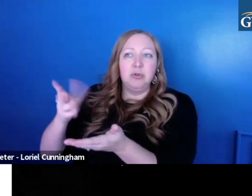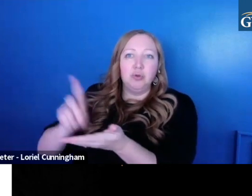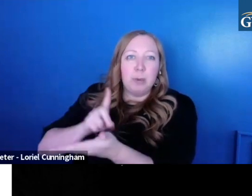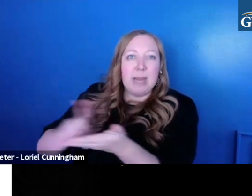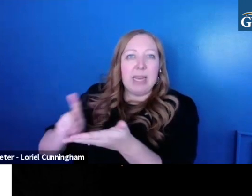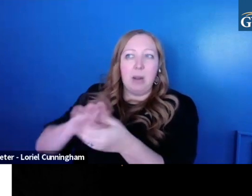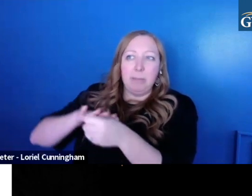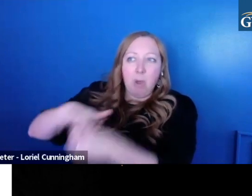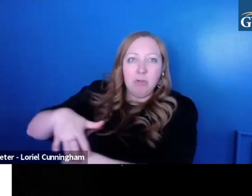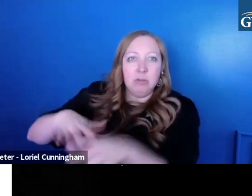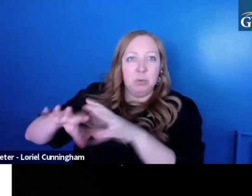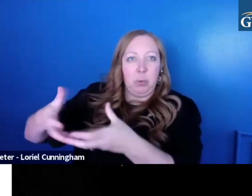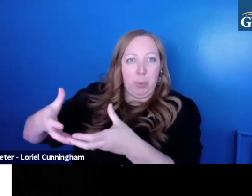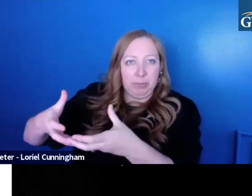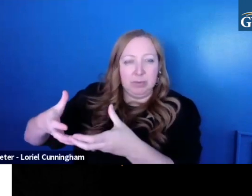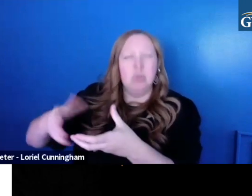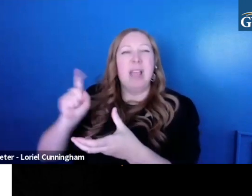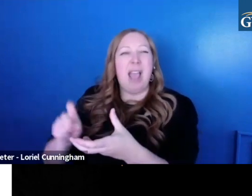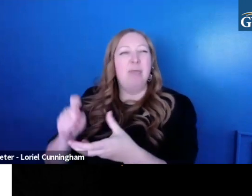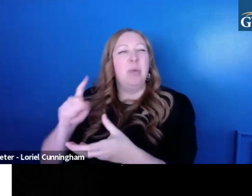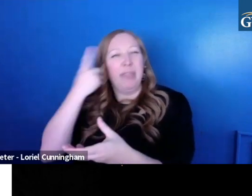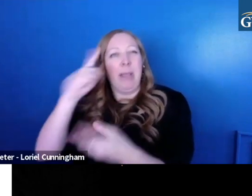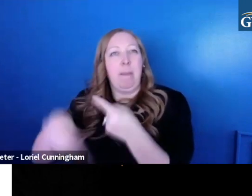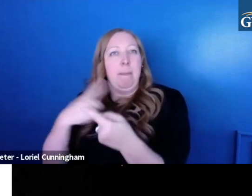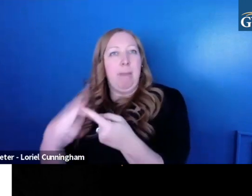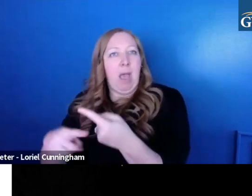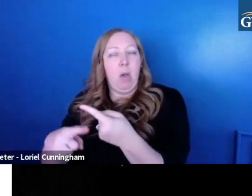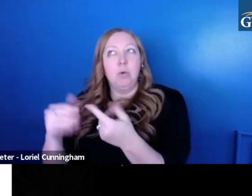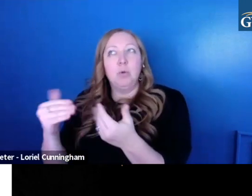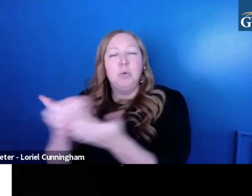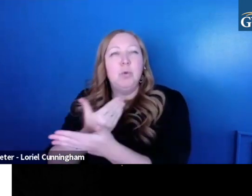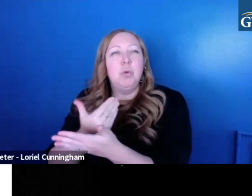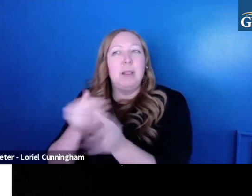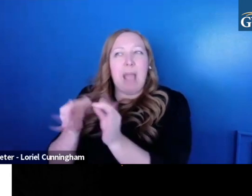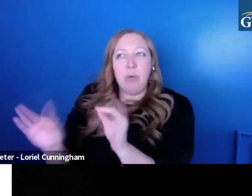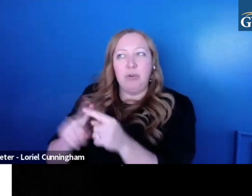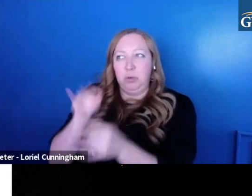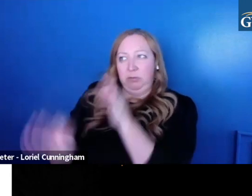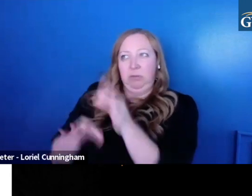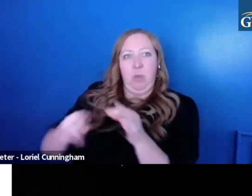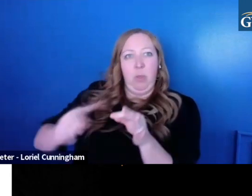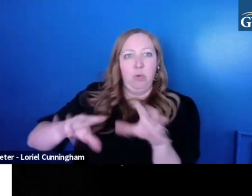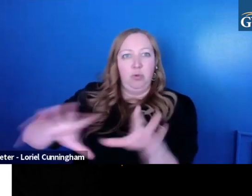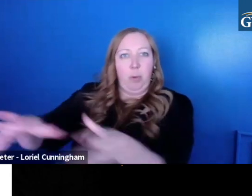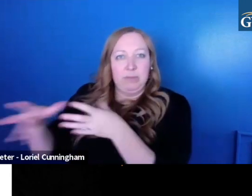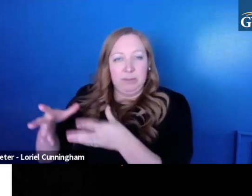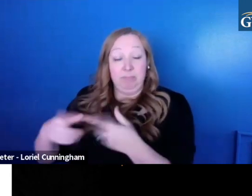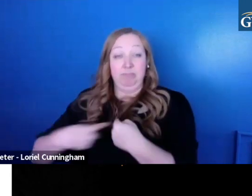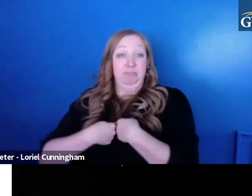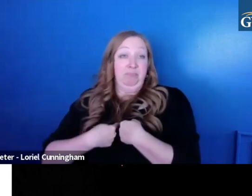disparities. So me as an African American man, my health should be